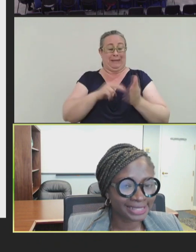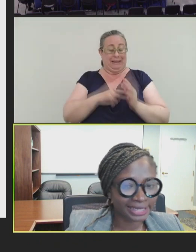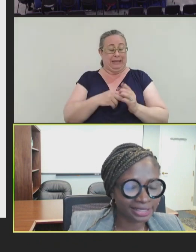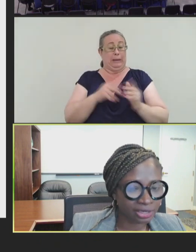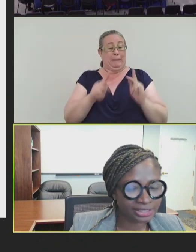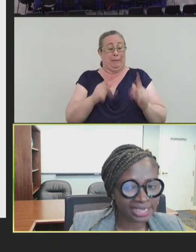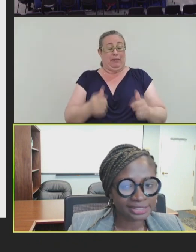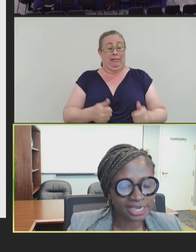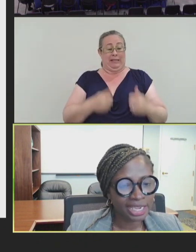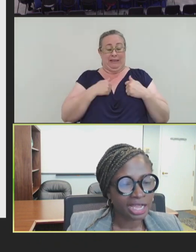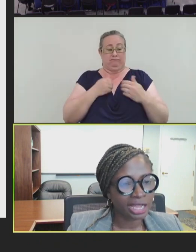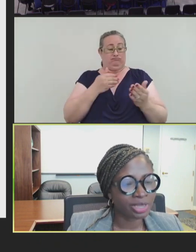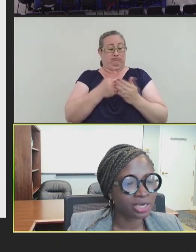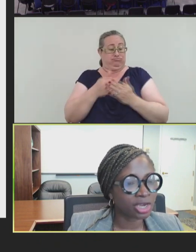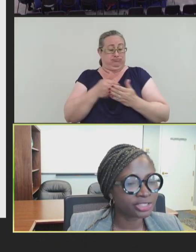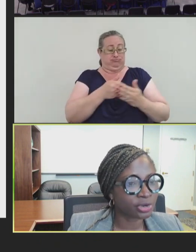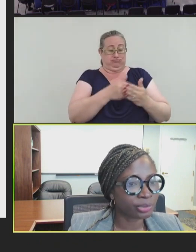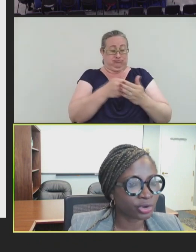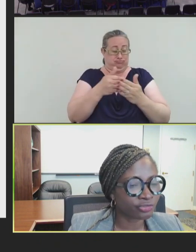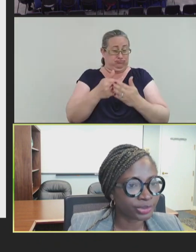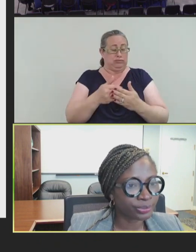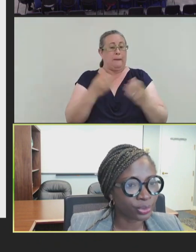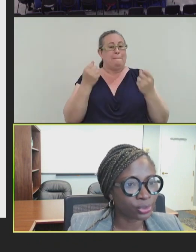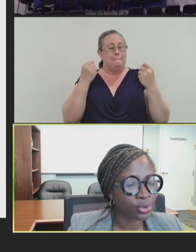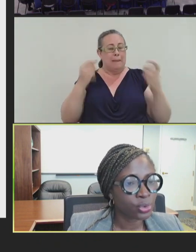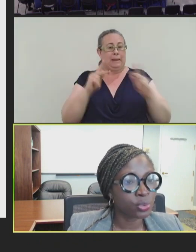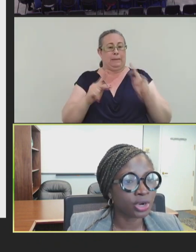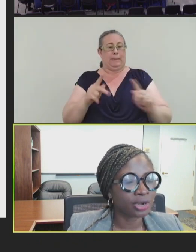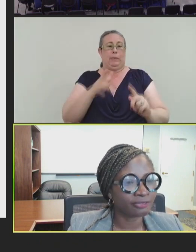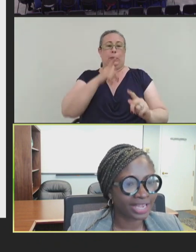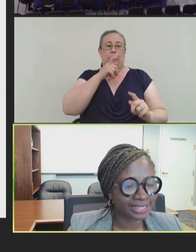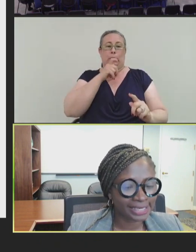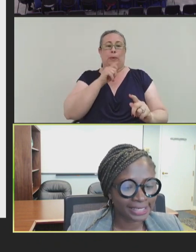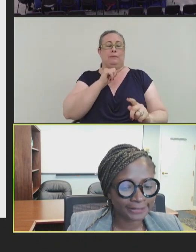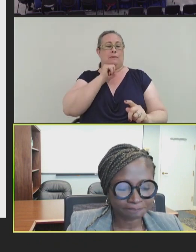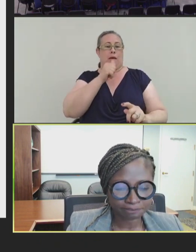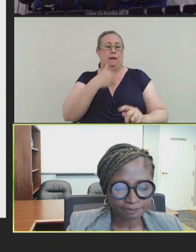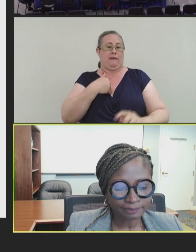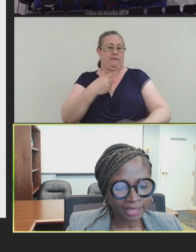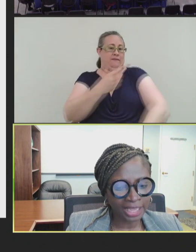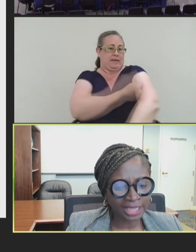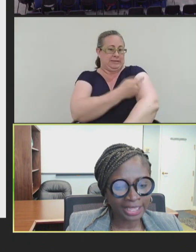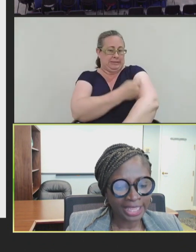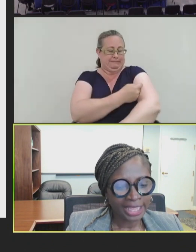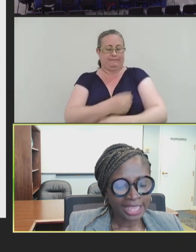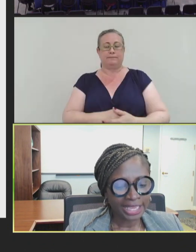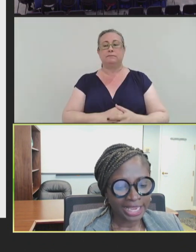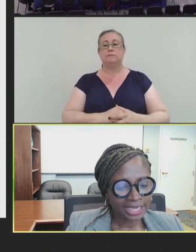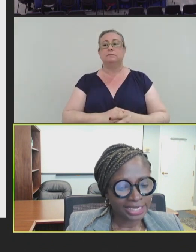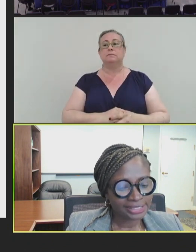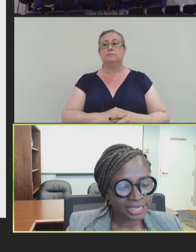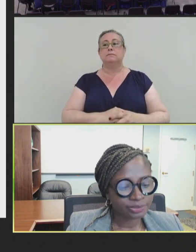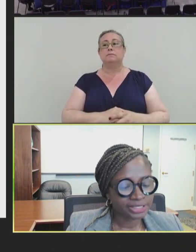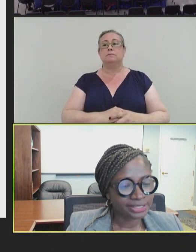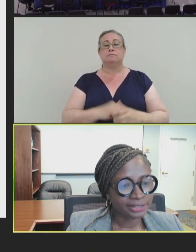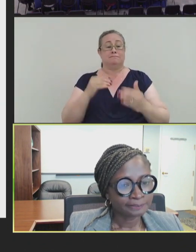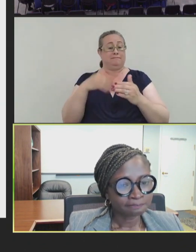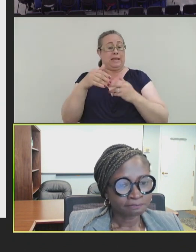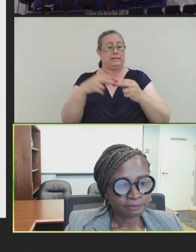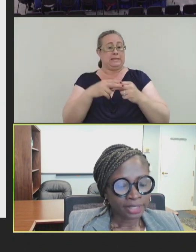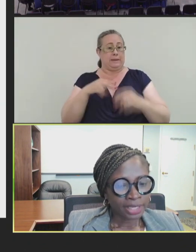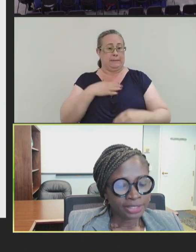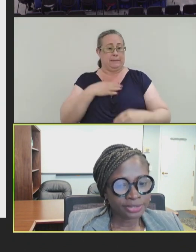setting context, a large number of people who were unvaccinated. Next slide, please.